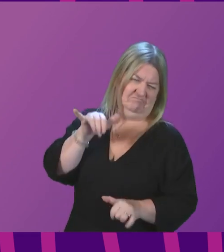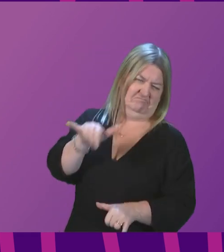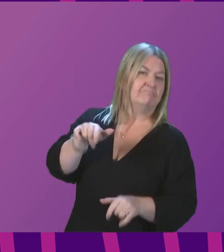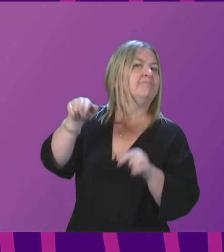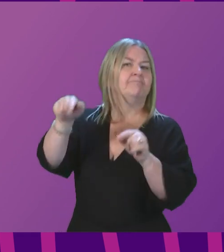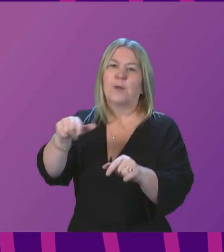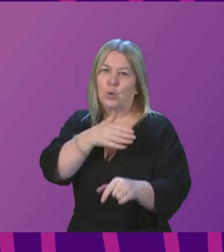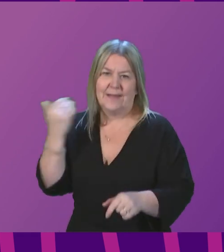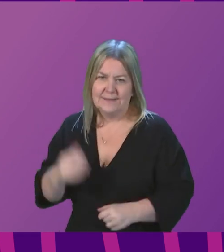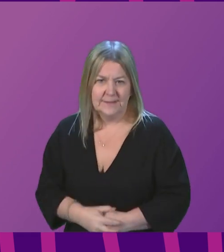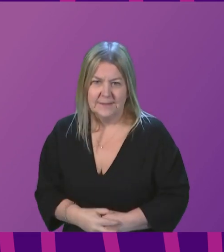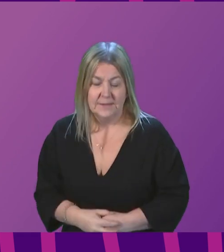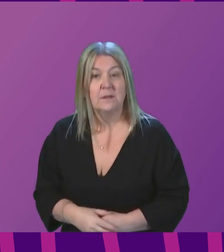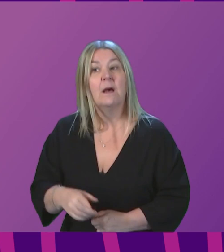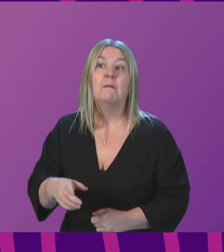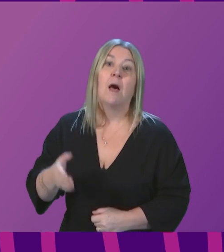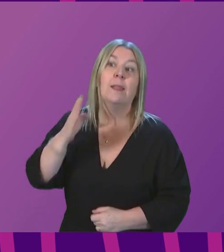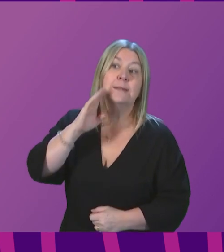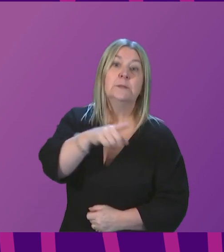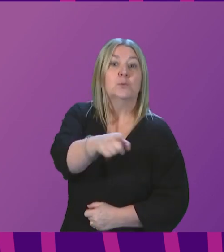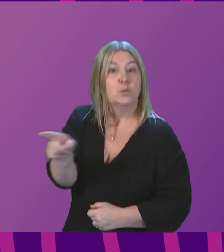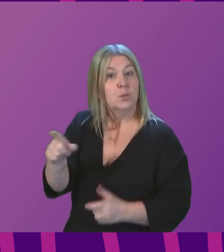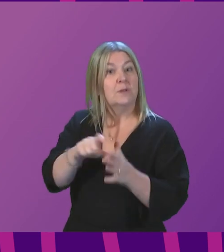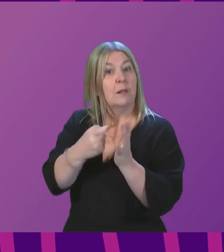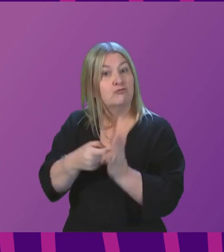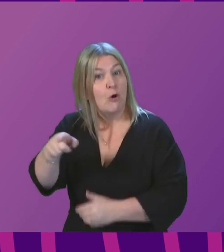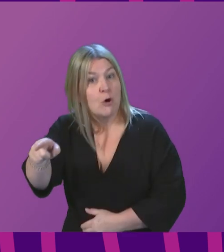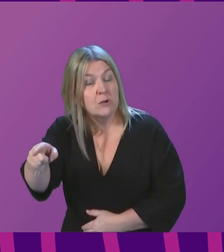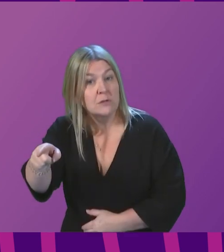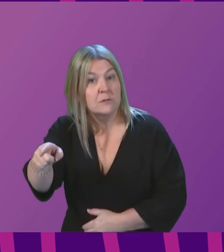If we had listened to Douglas Ross over the past months, we would not have had sensible